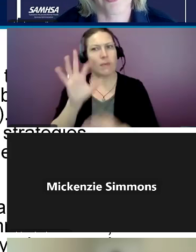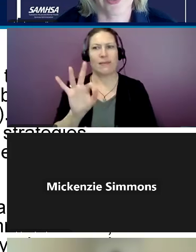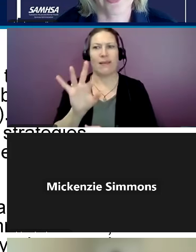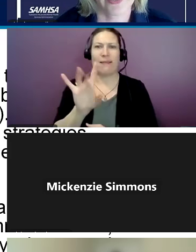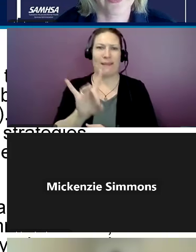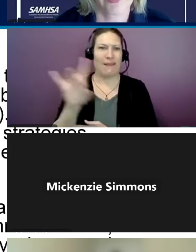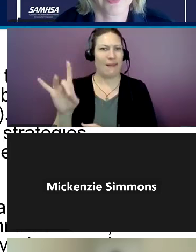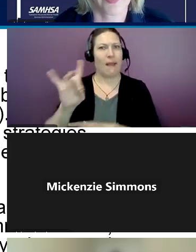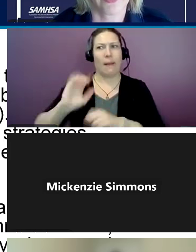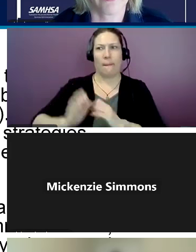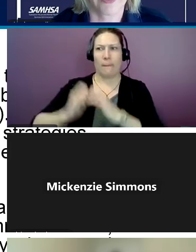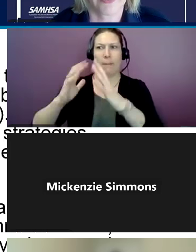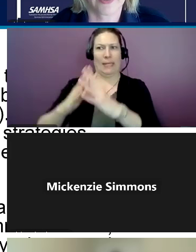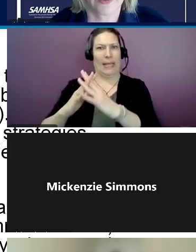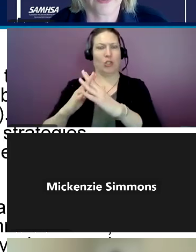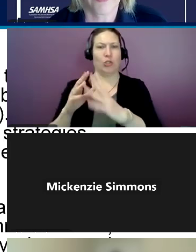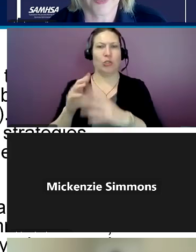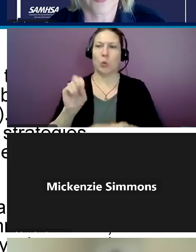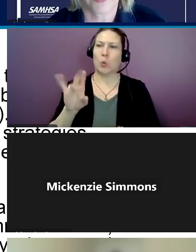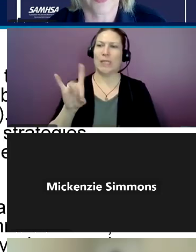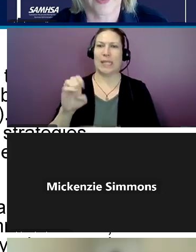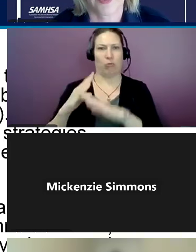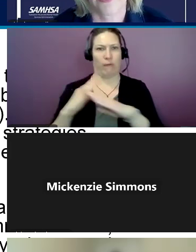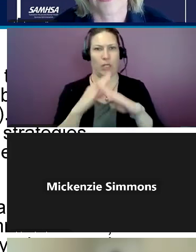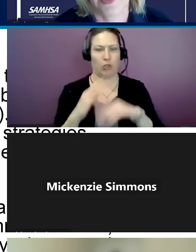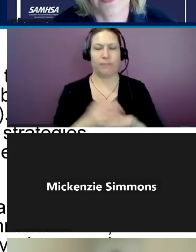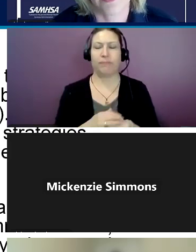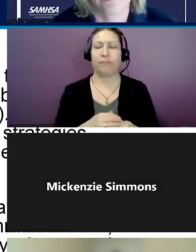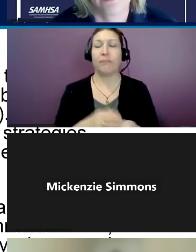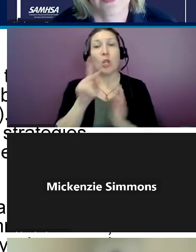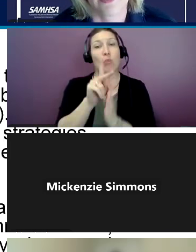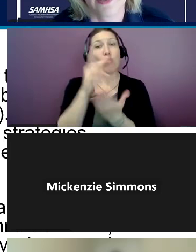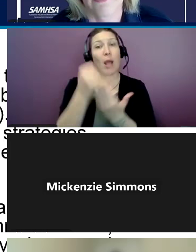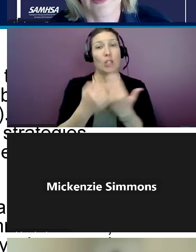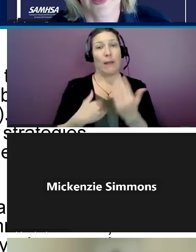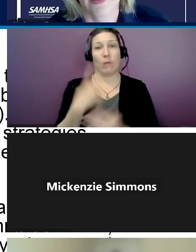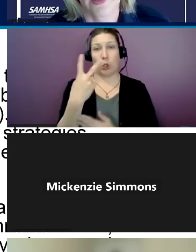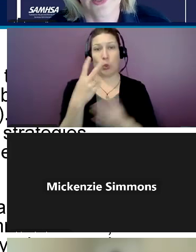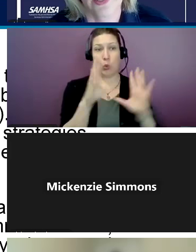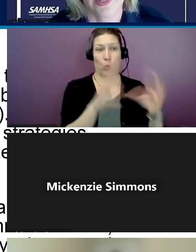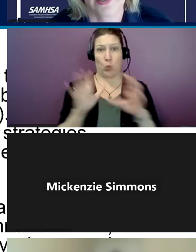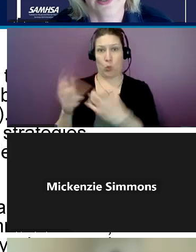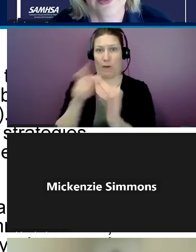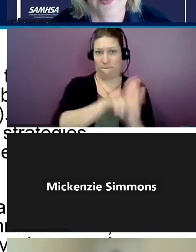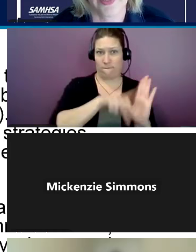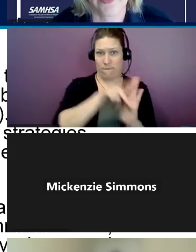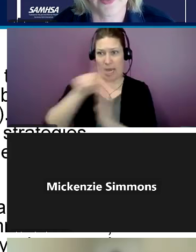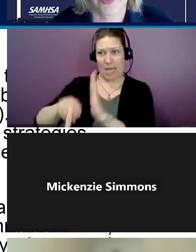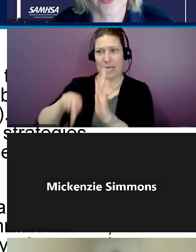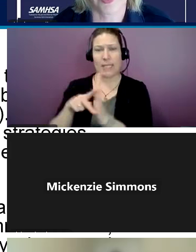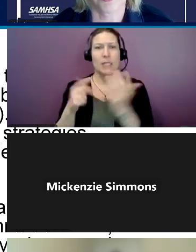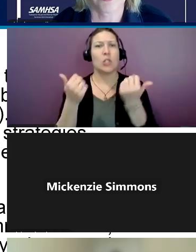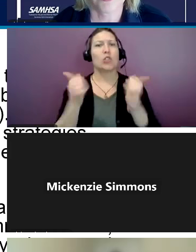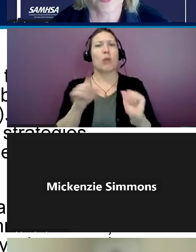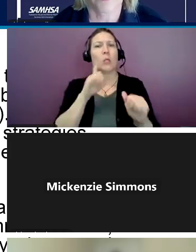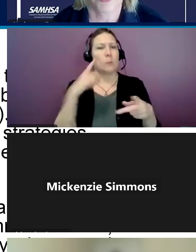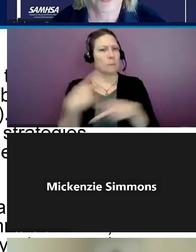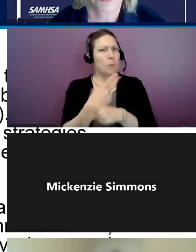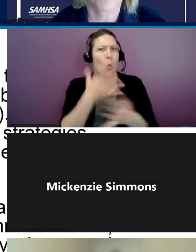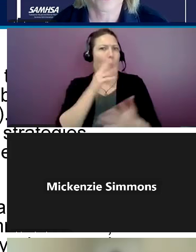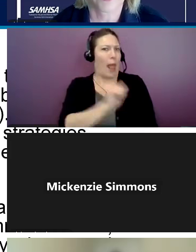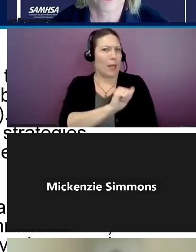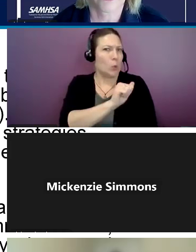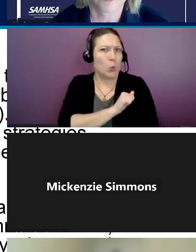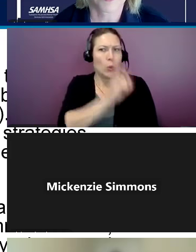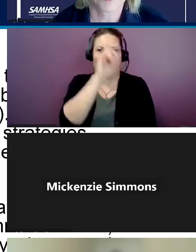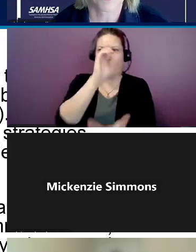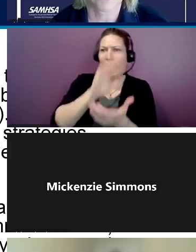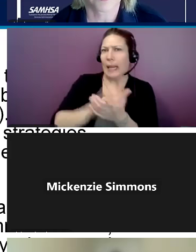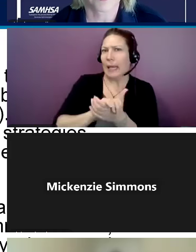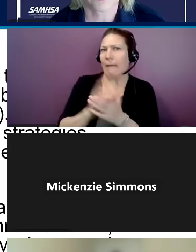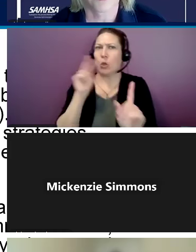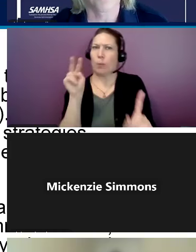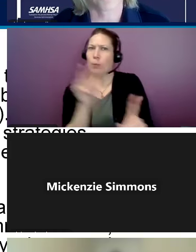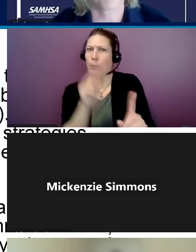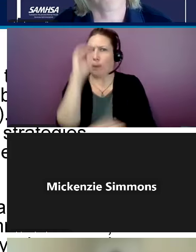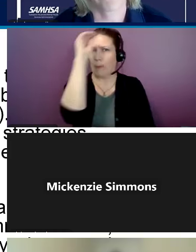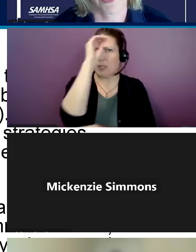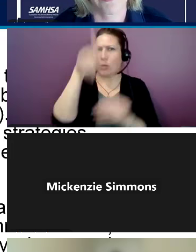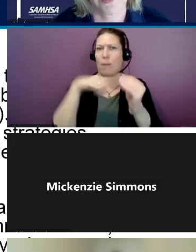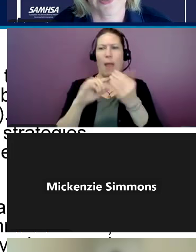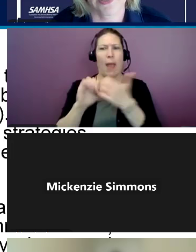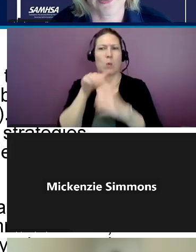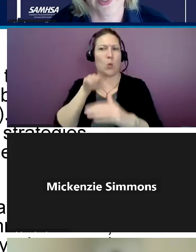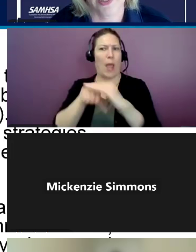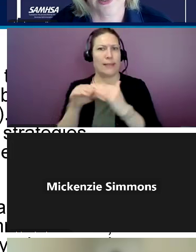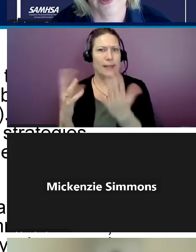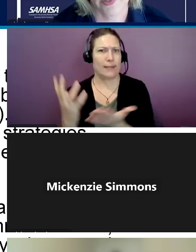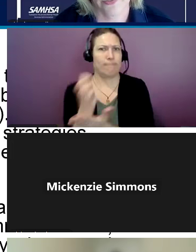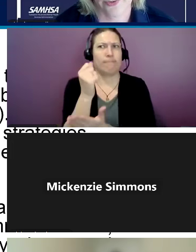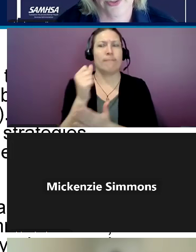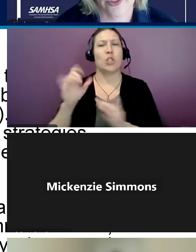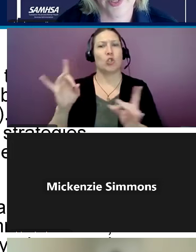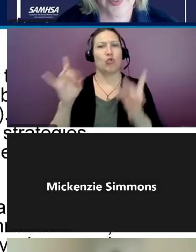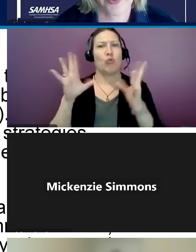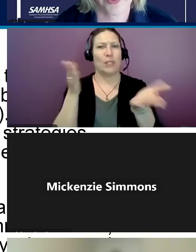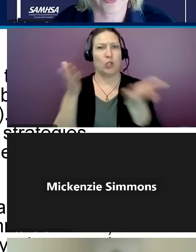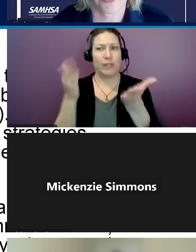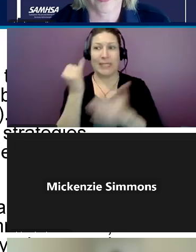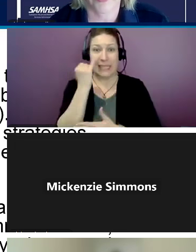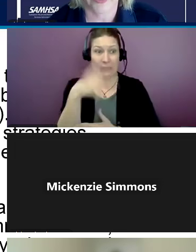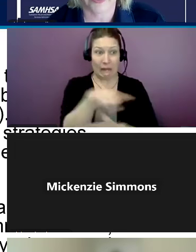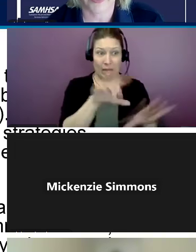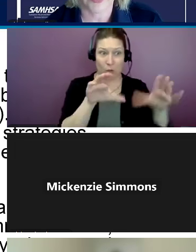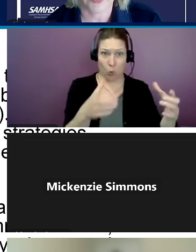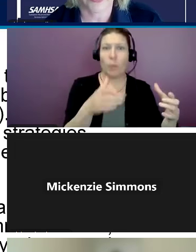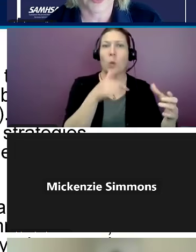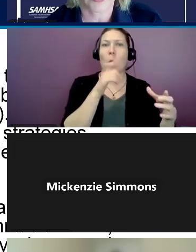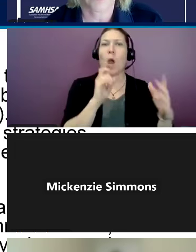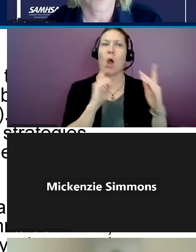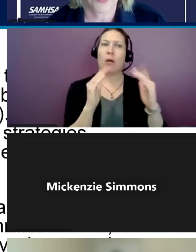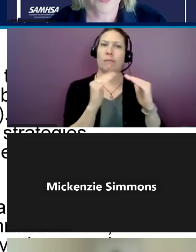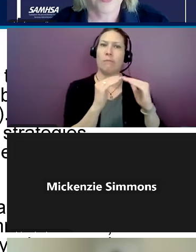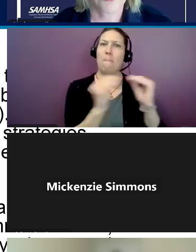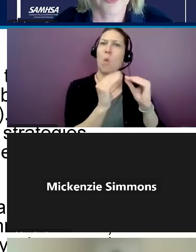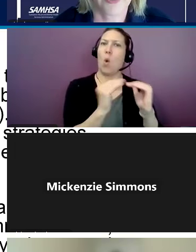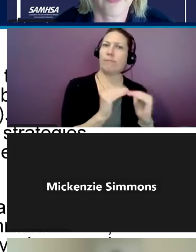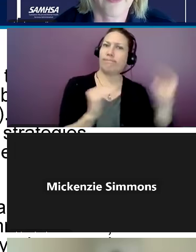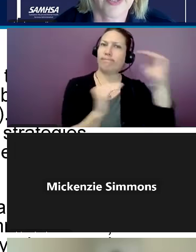The project, which has been divided into 2 phases, was conducted to uncover knowledge, attitudes, beliefs, and perceptions about accessing crisis services among populations at higher risk for or disproportionately impacted by suicide.